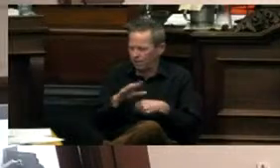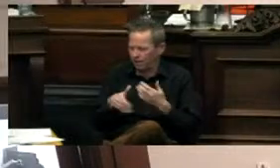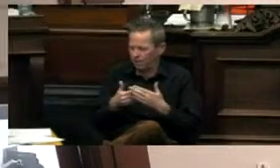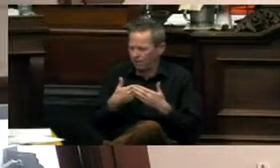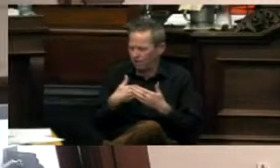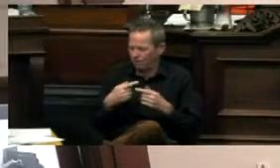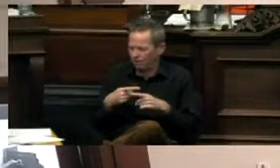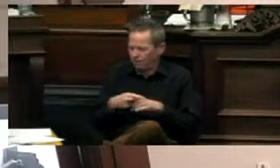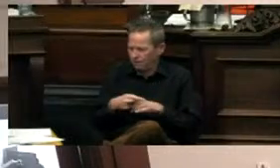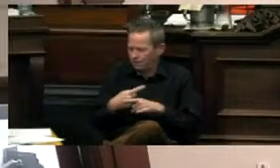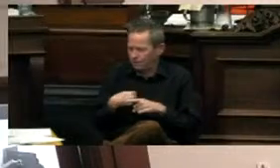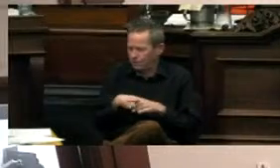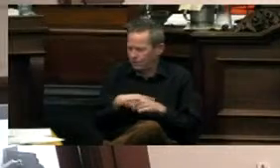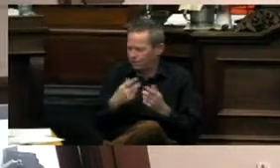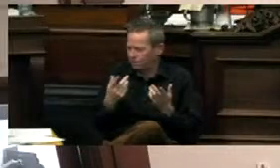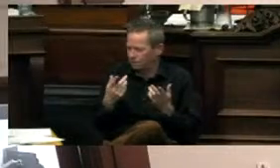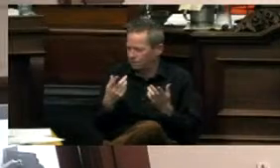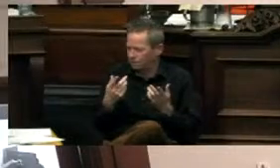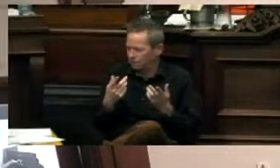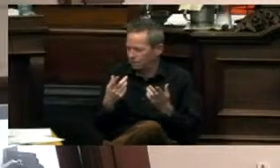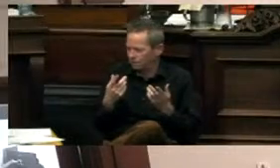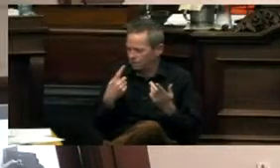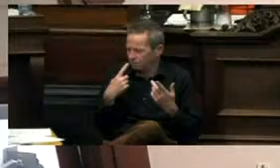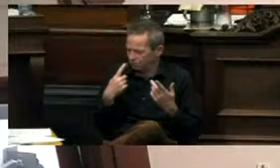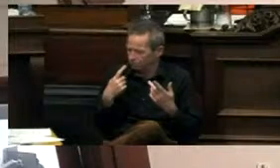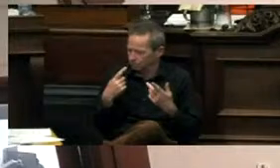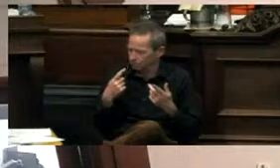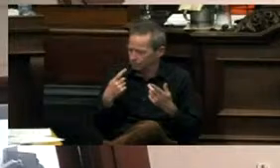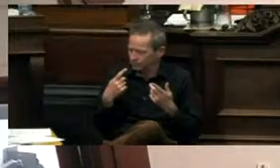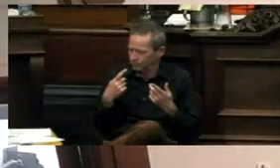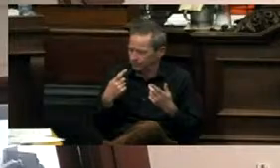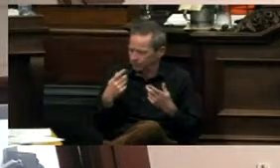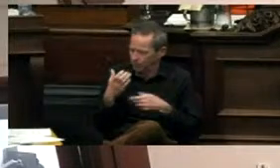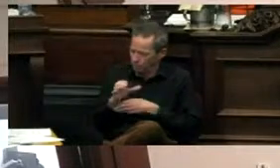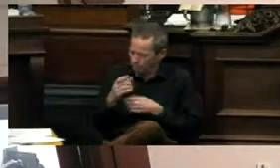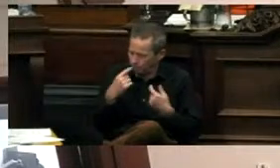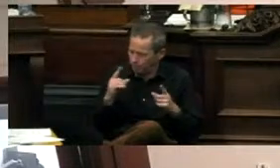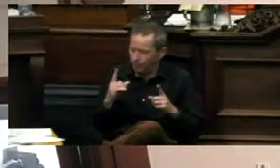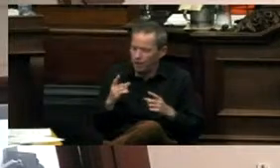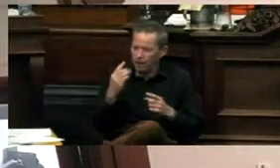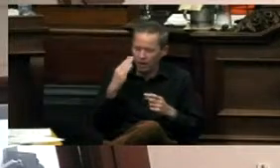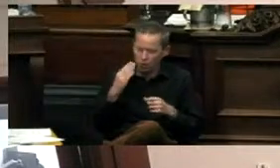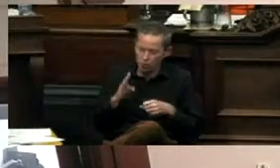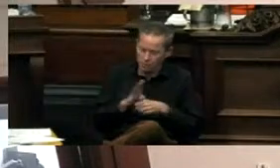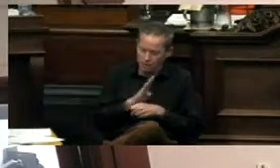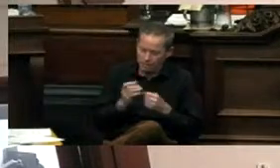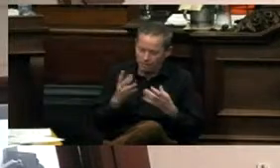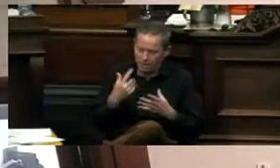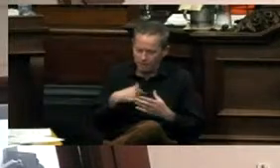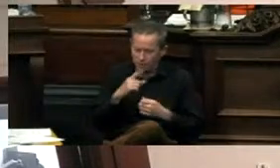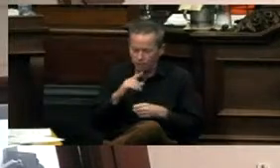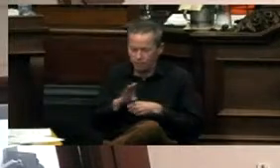to sit here and say, I'm going to support this because of a conflict like we all have